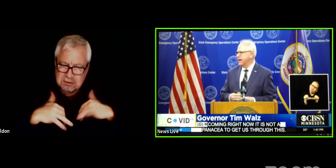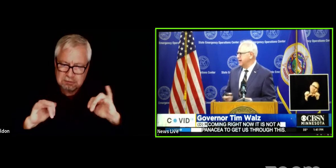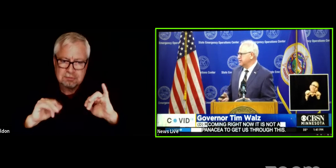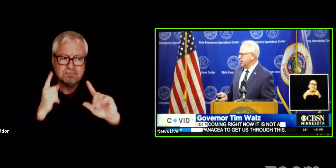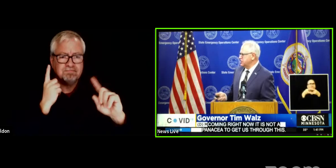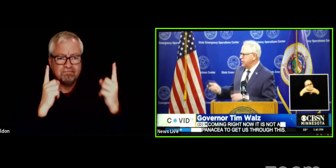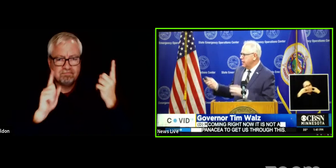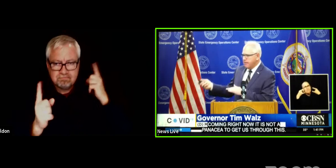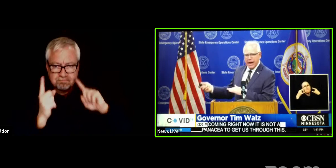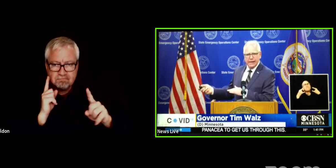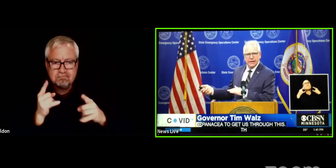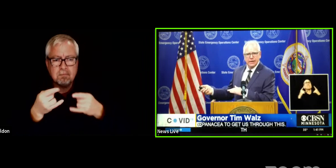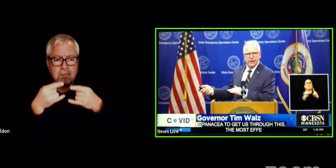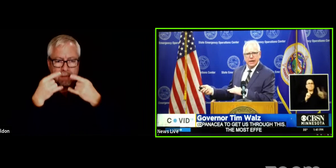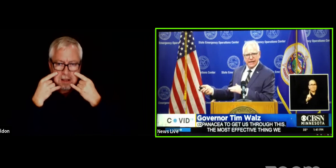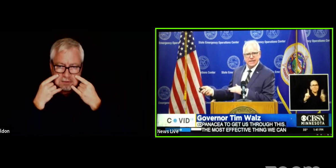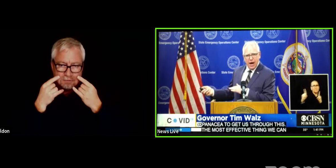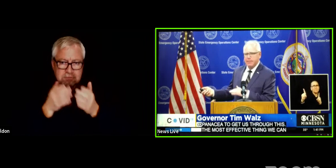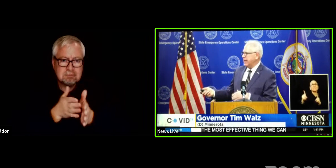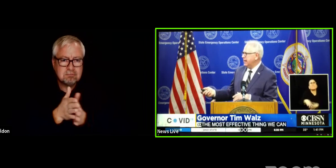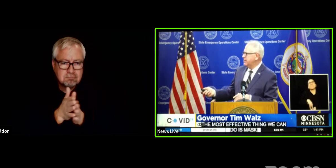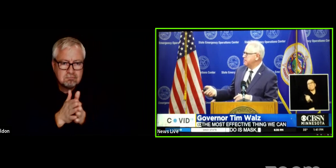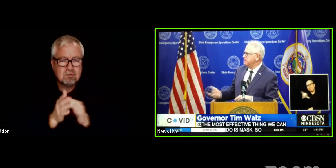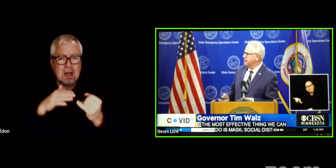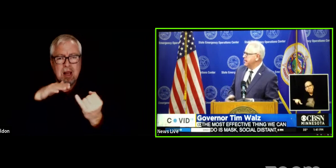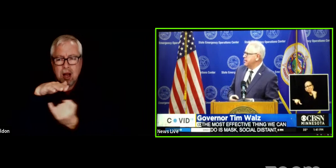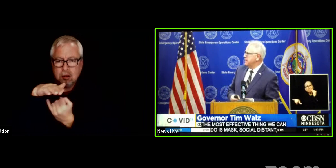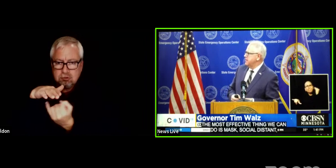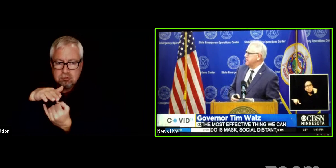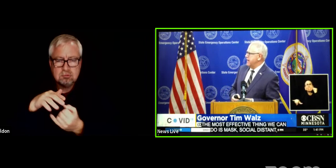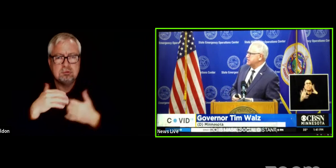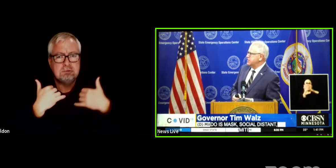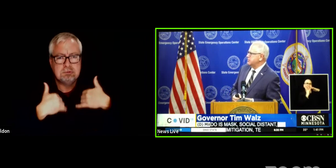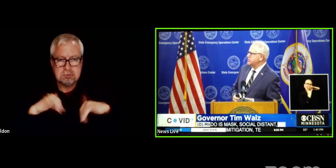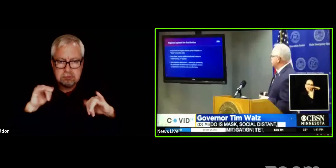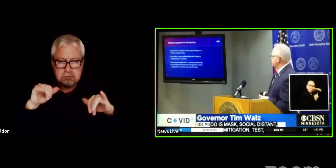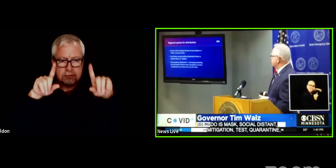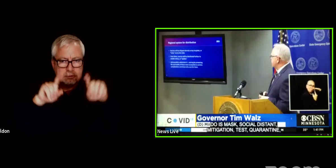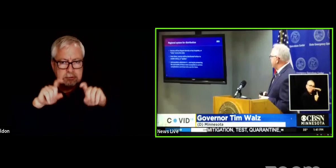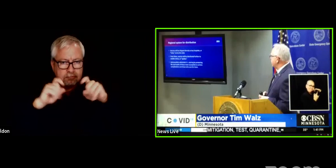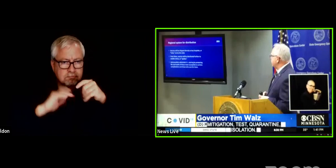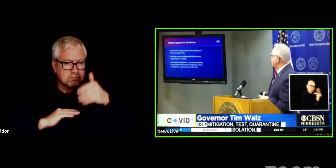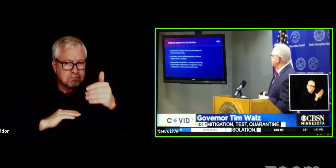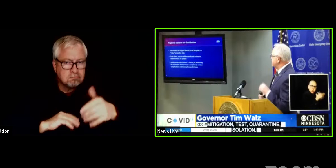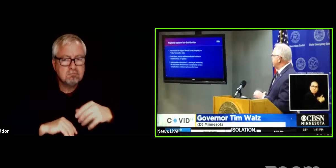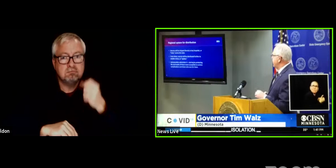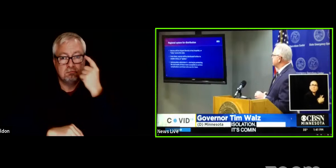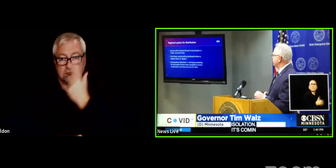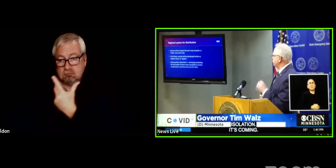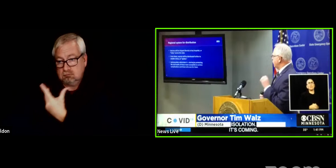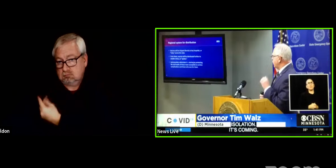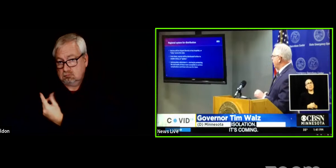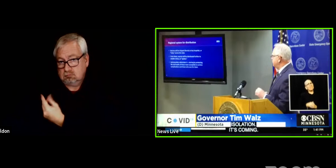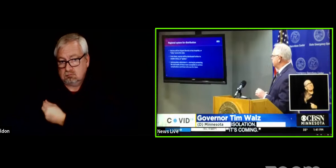AND ISOLATION. BUT, IT'S COMING. VACCINE WILL BE SHIPPED DIRECTLY TO KEY HOSPITALS OR HUBS